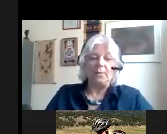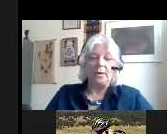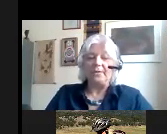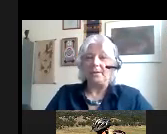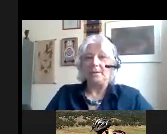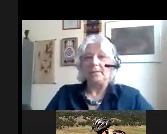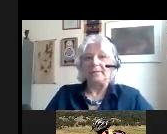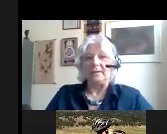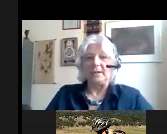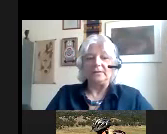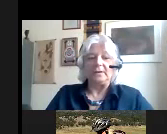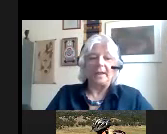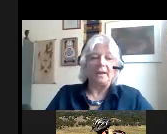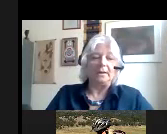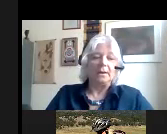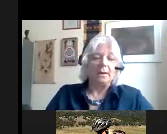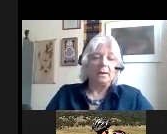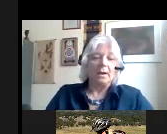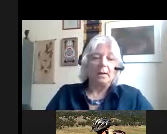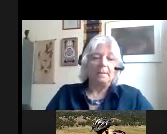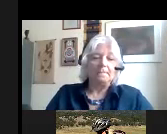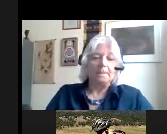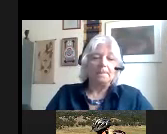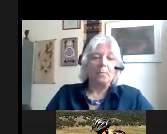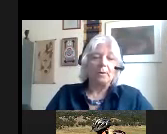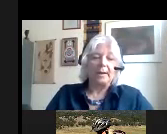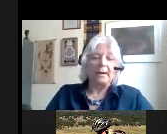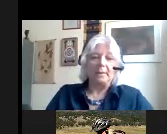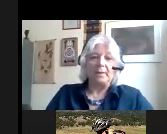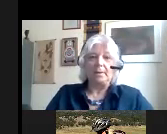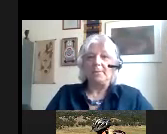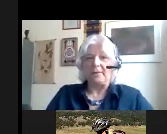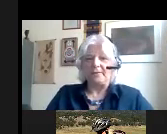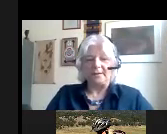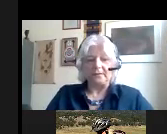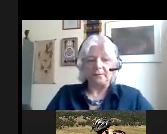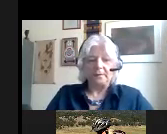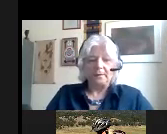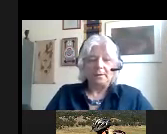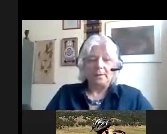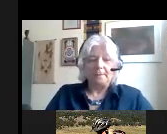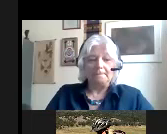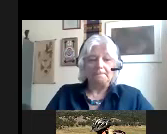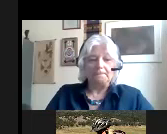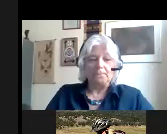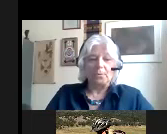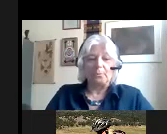and the wealthy, because they tend to gain more economic benefits.